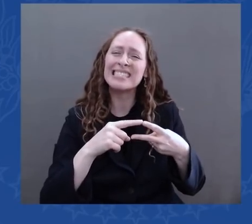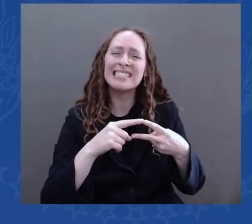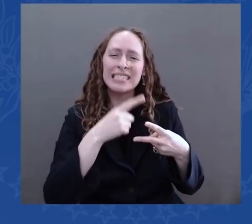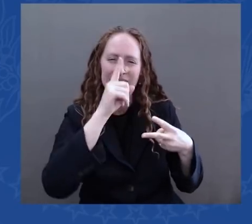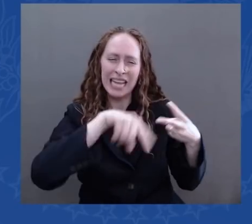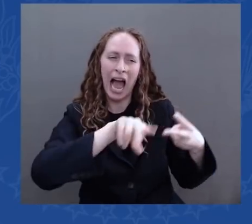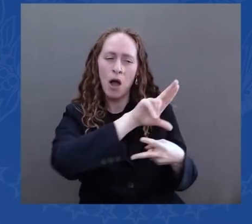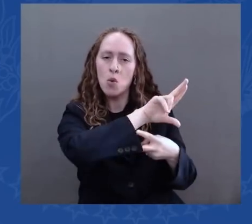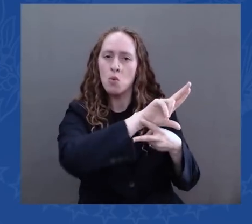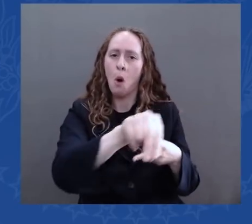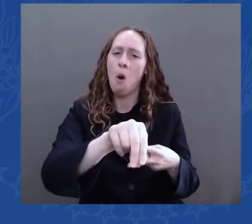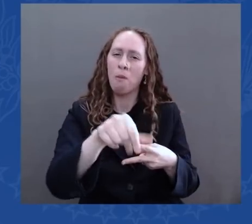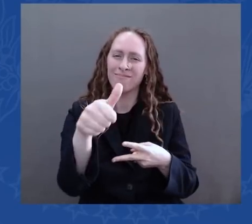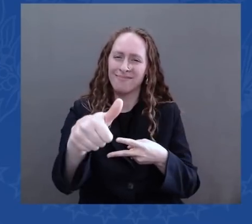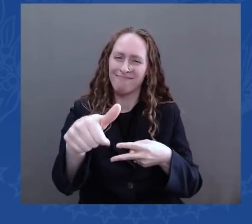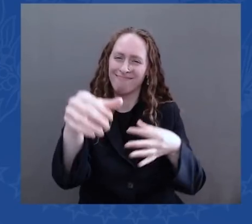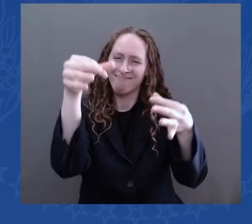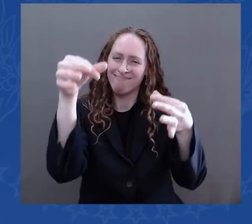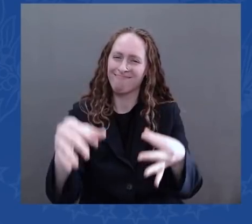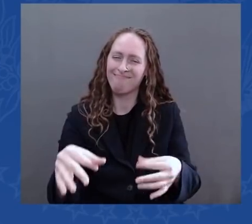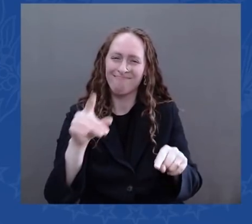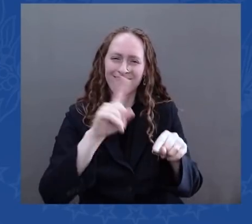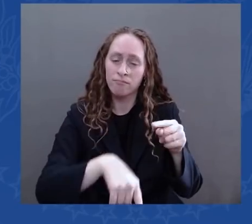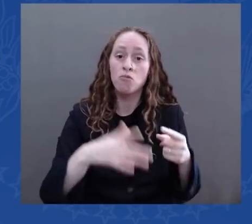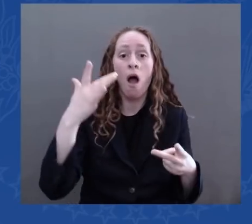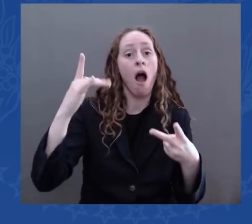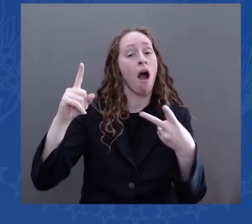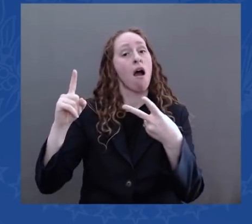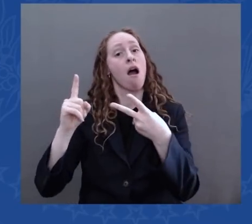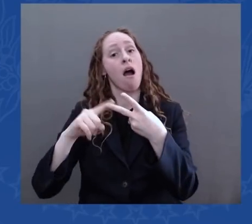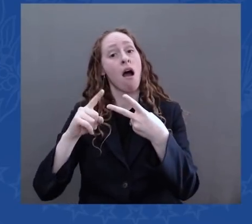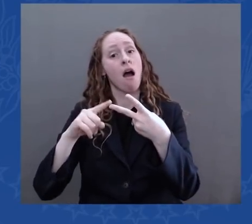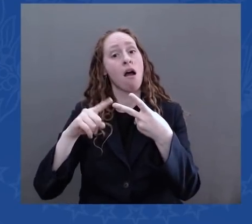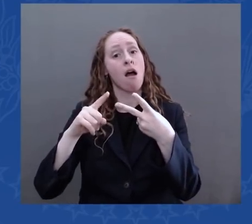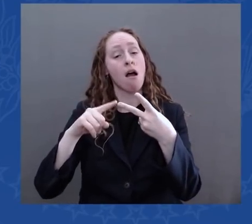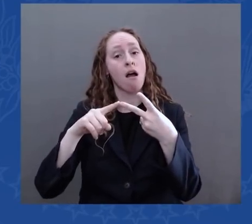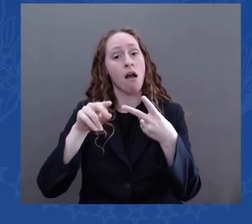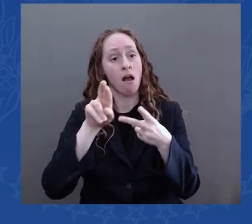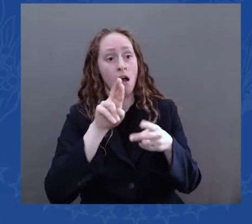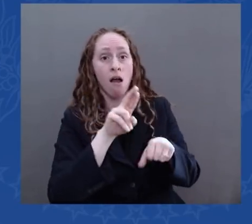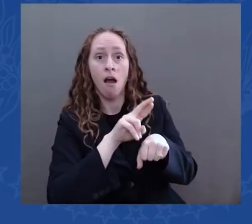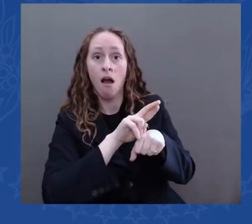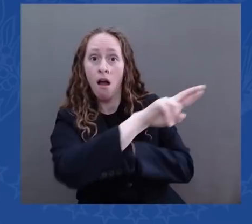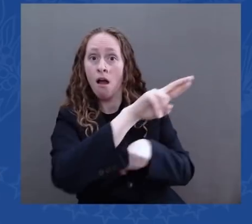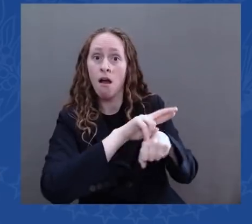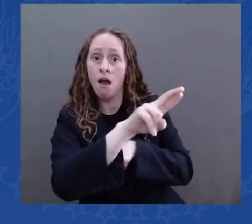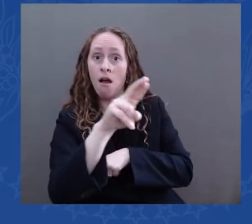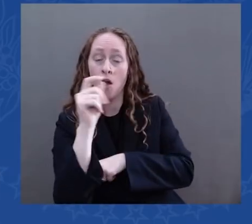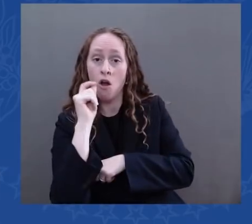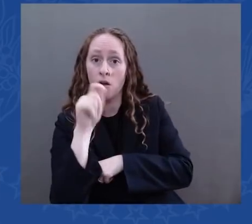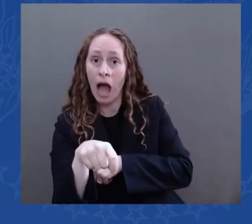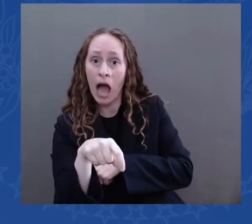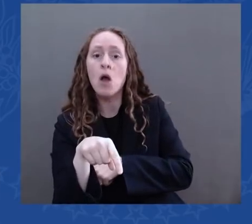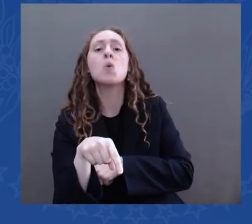heading towards Europe. Do both. And -- and then, if you noticed, that demand list of his --